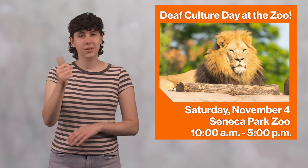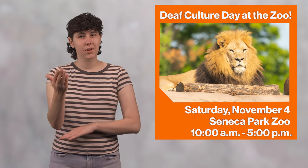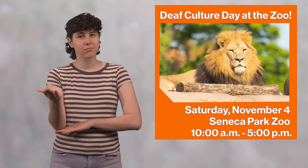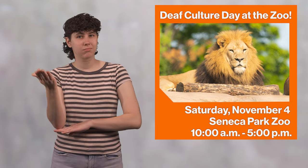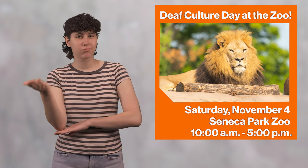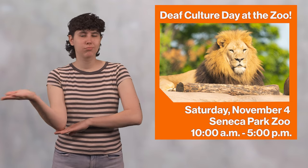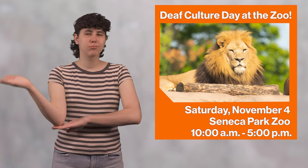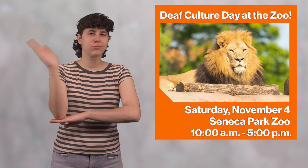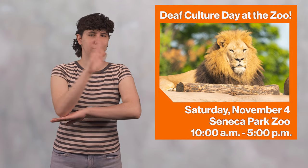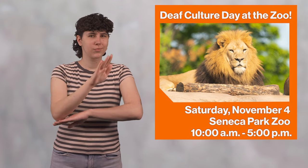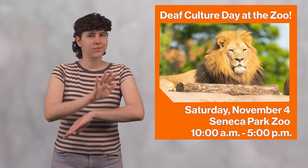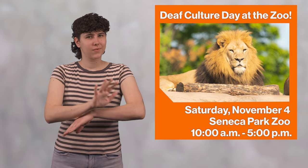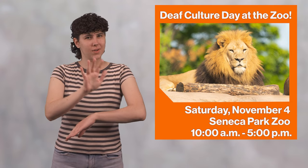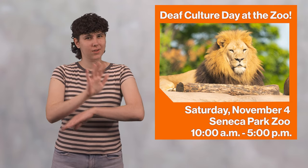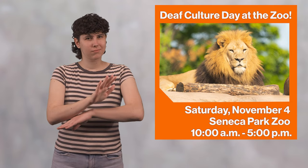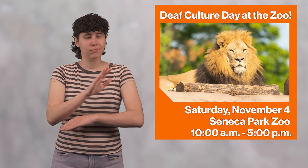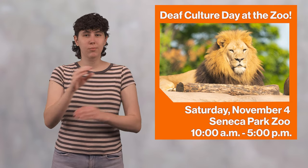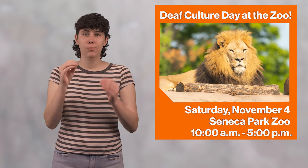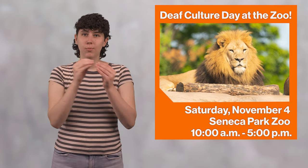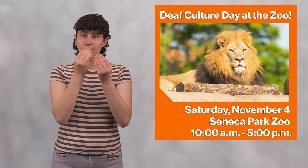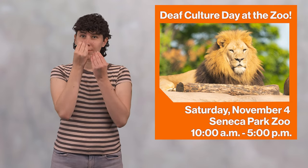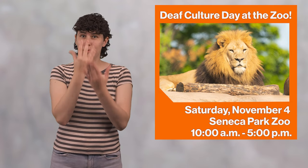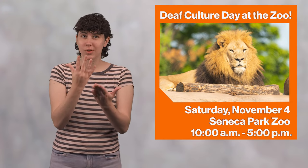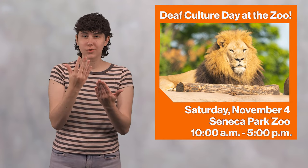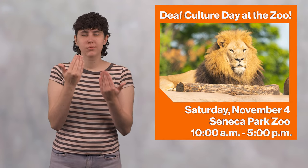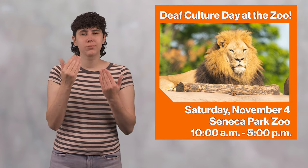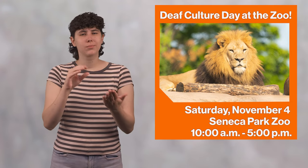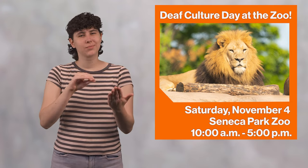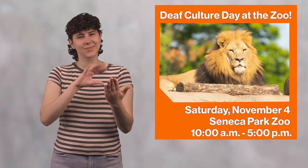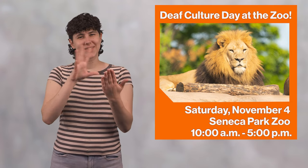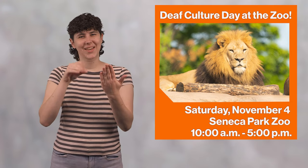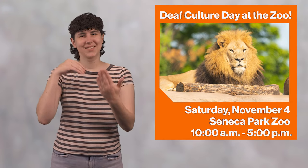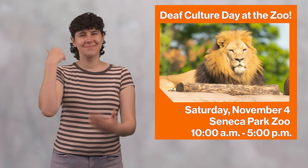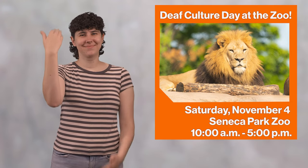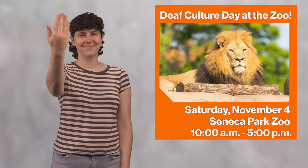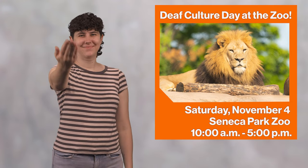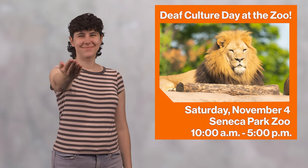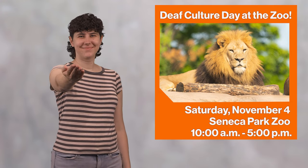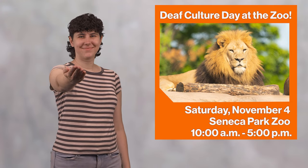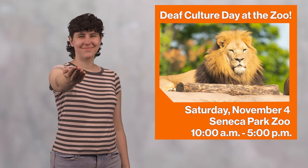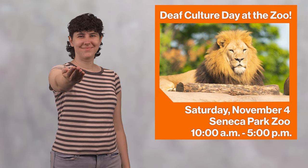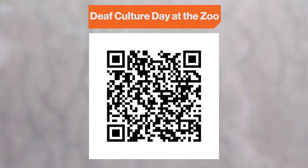from 10:00 a.m. - 5:00 p.m. For more information, scan the QR code.